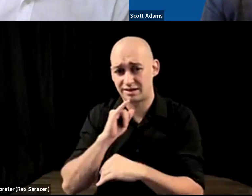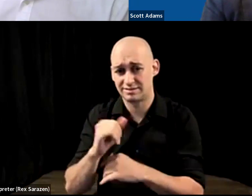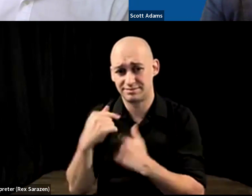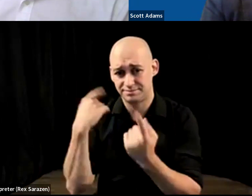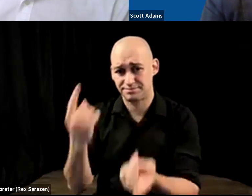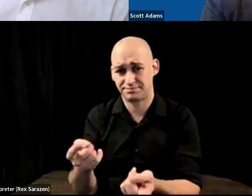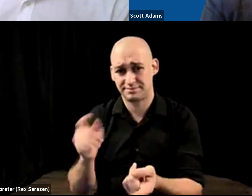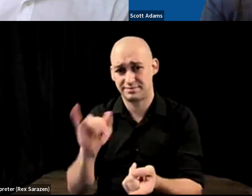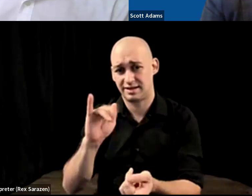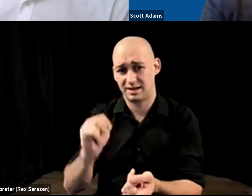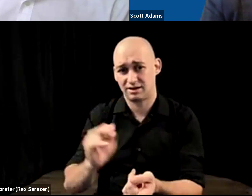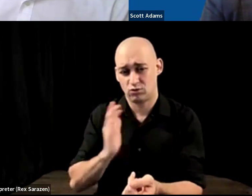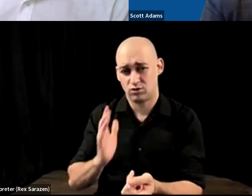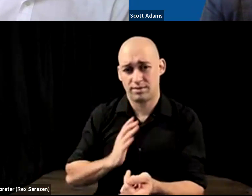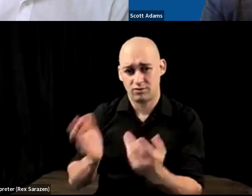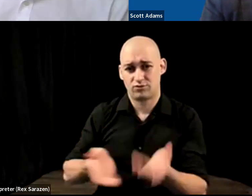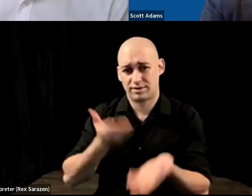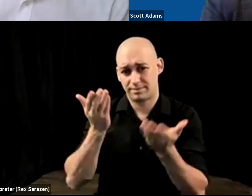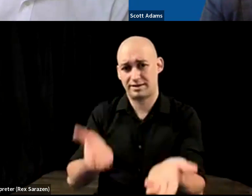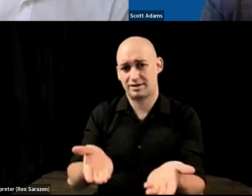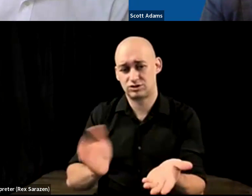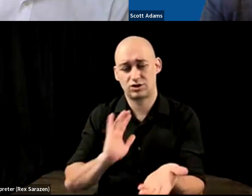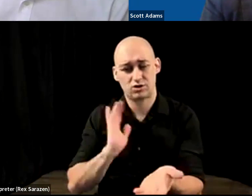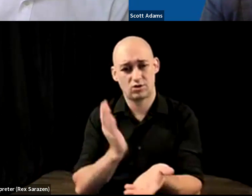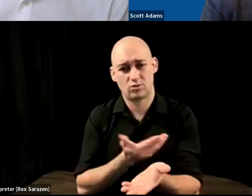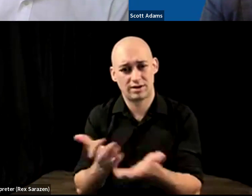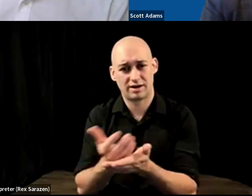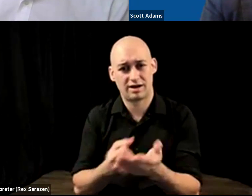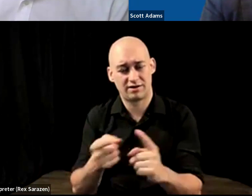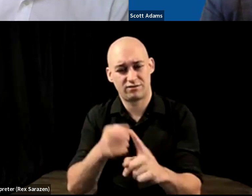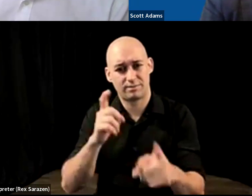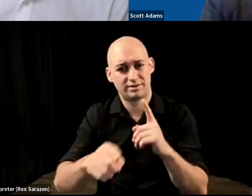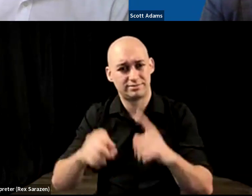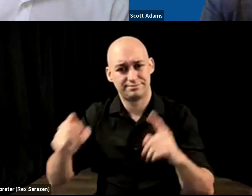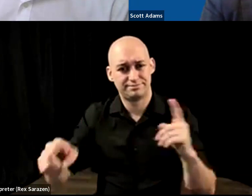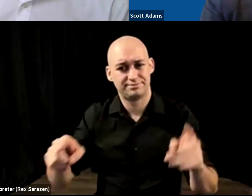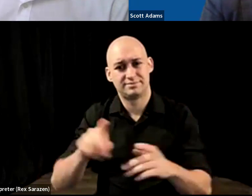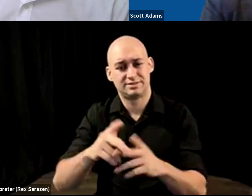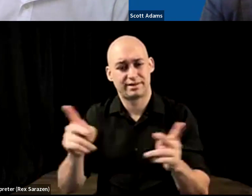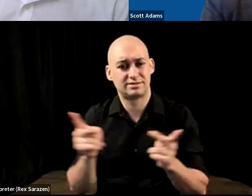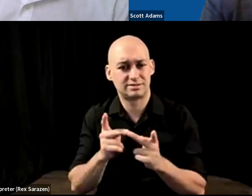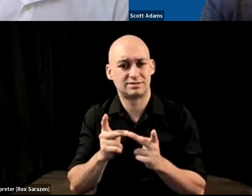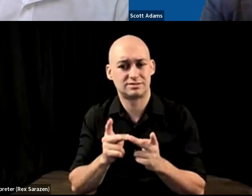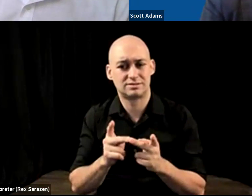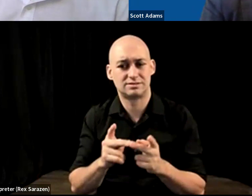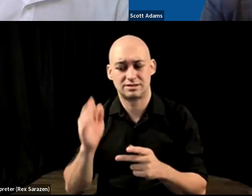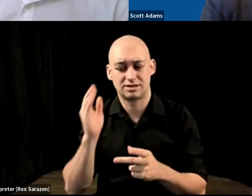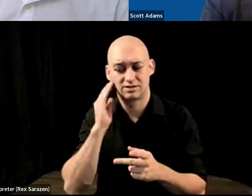recommendation that we have received from various different spaces so I know you guys are not saying